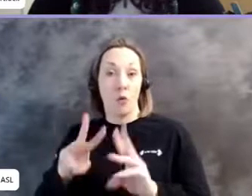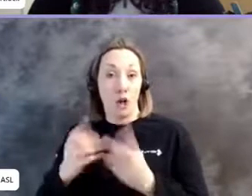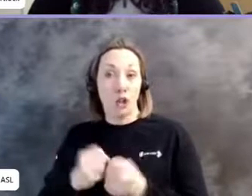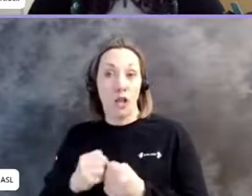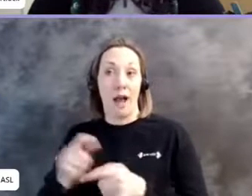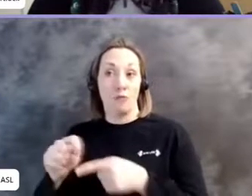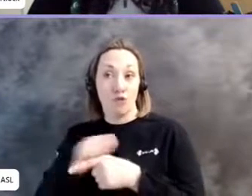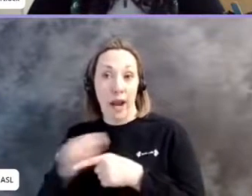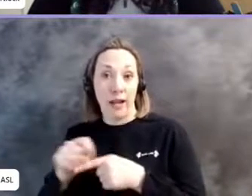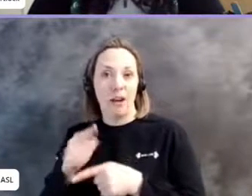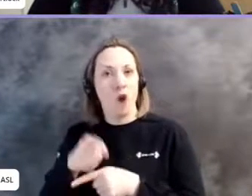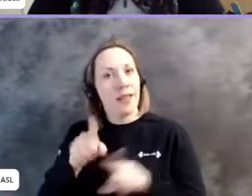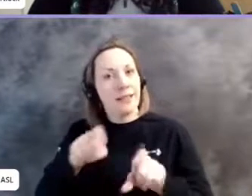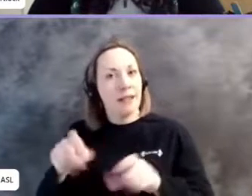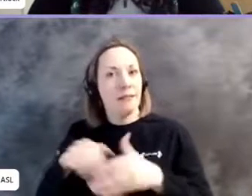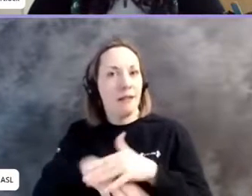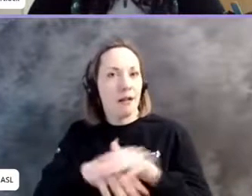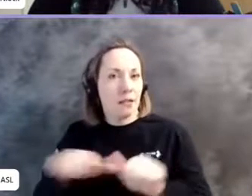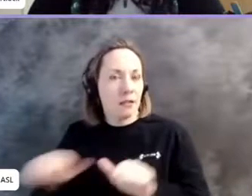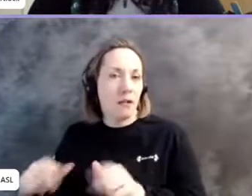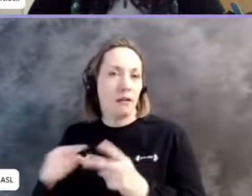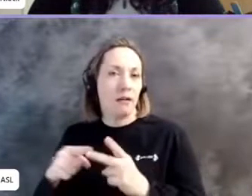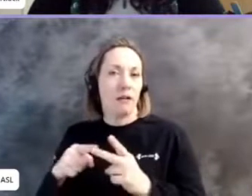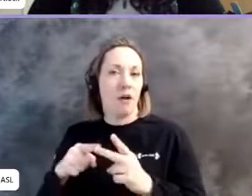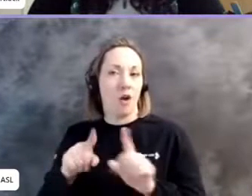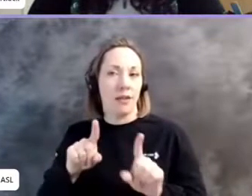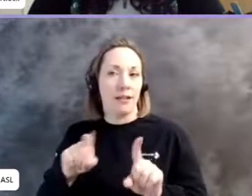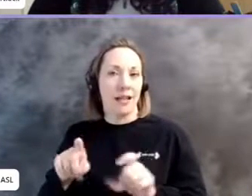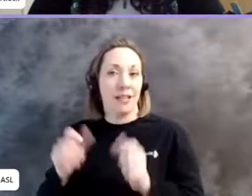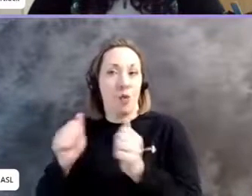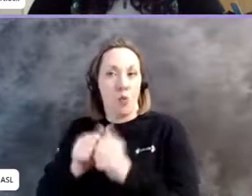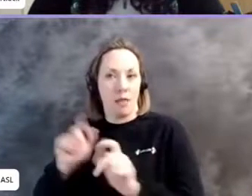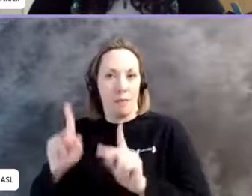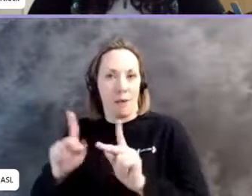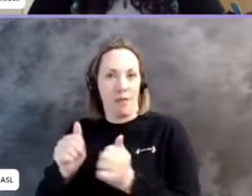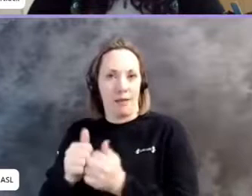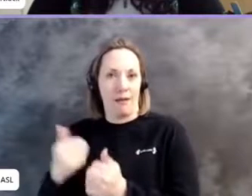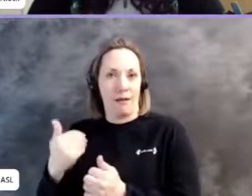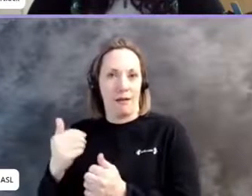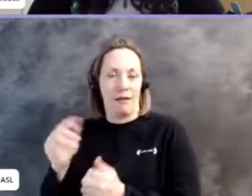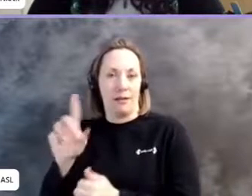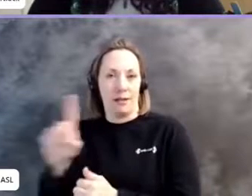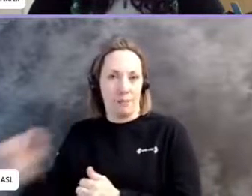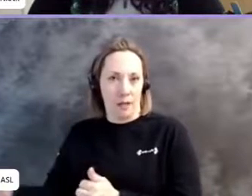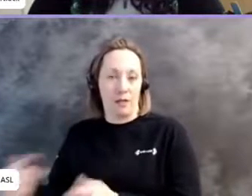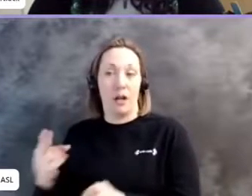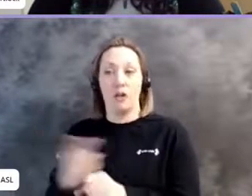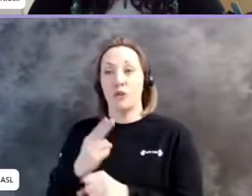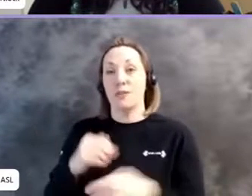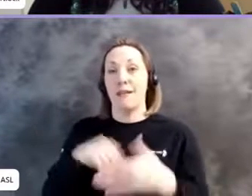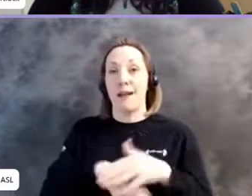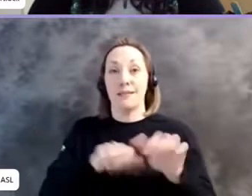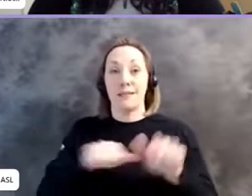accessibility. The PM, designers and QA complete our accessibility training and workshops. They are doing